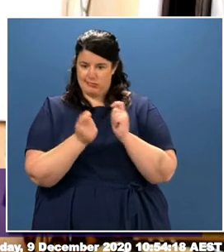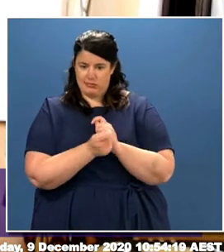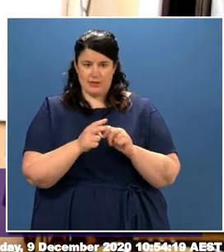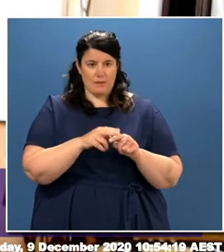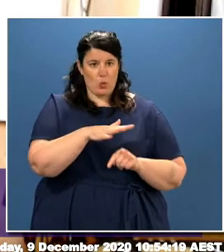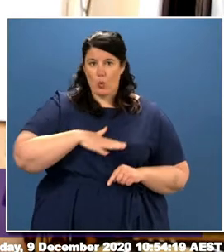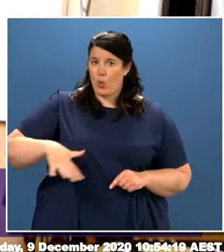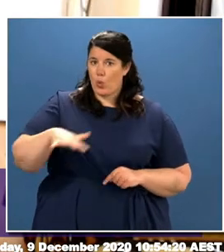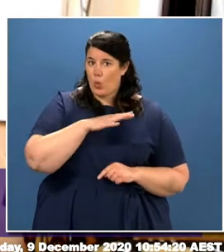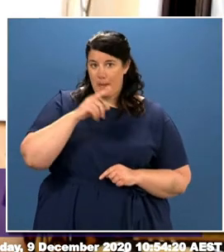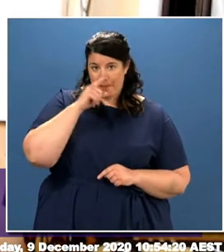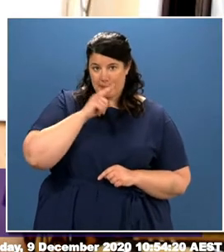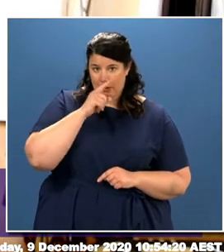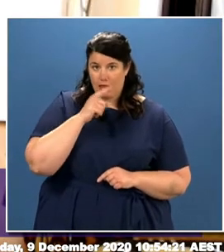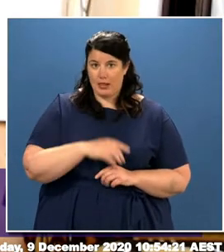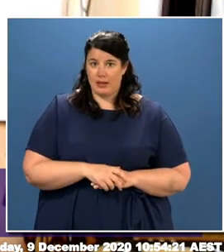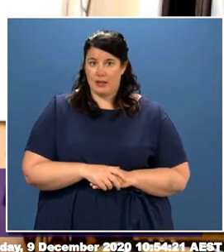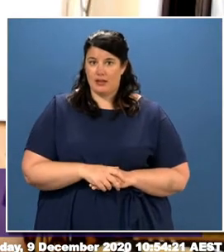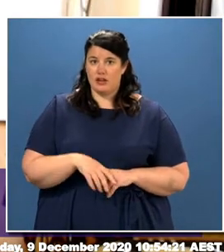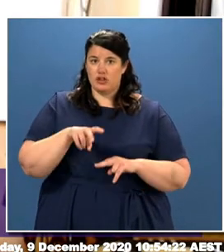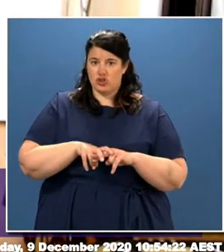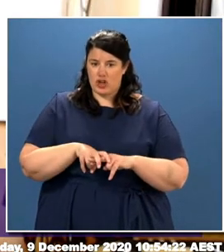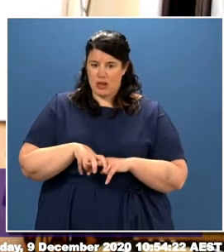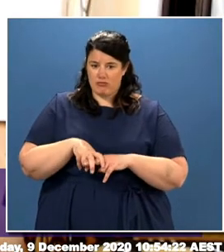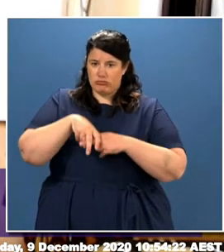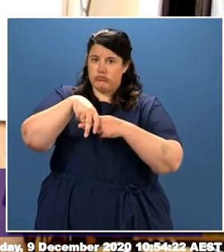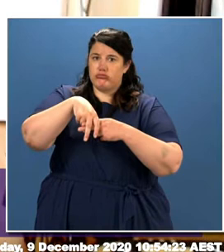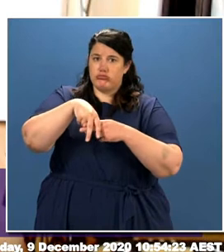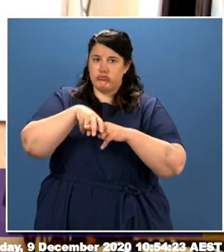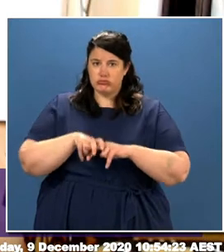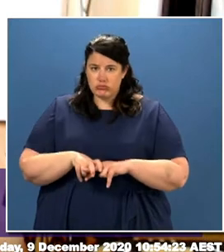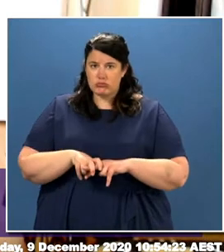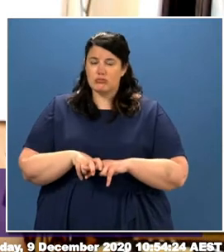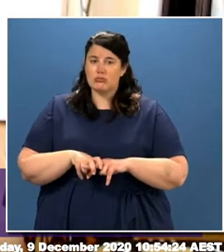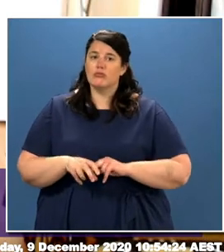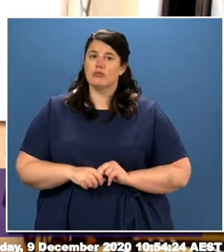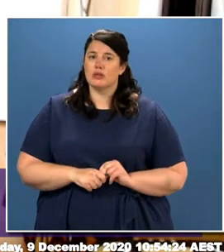You know, you talked about the raising of chairs, people having breaks,